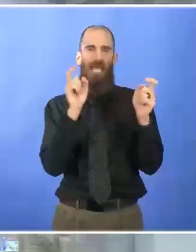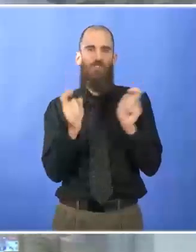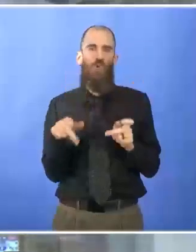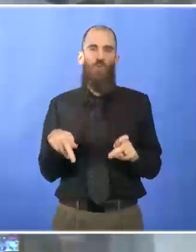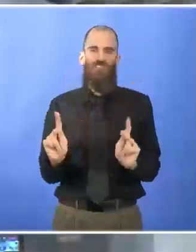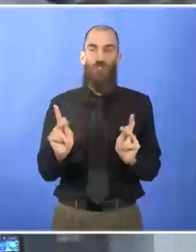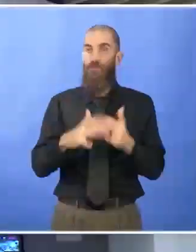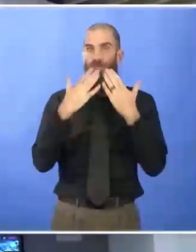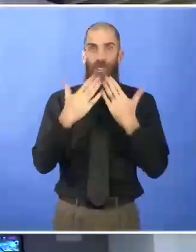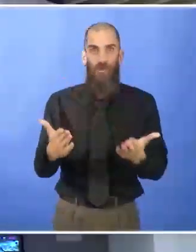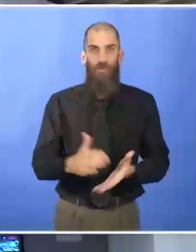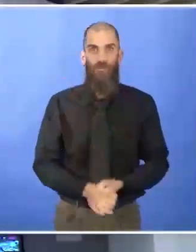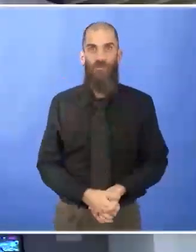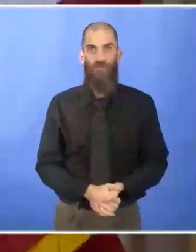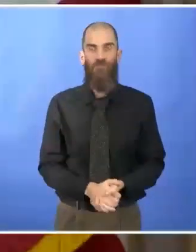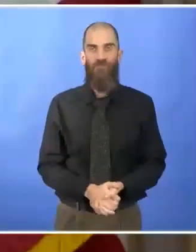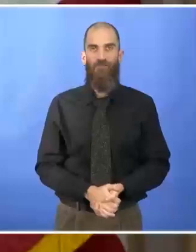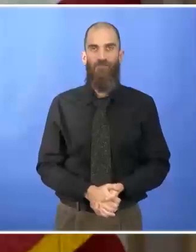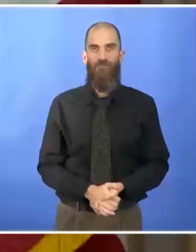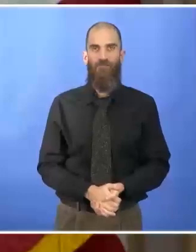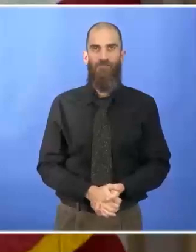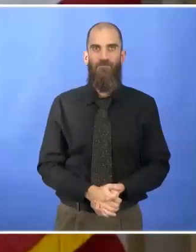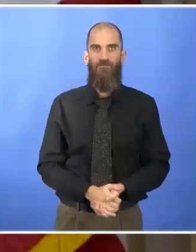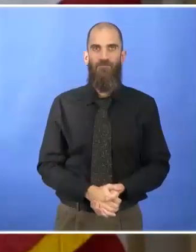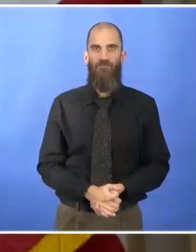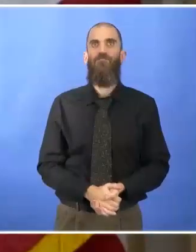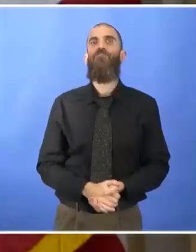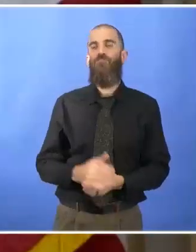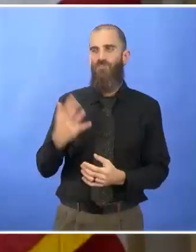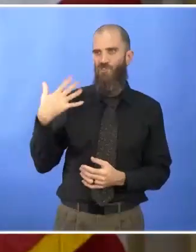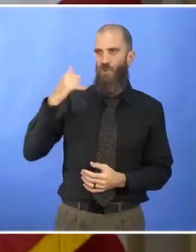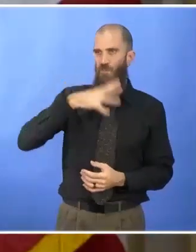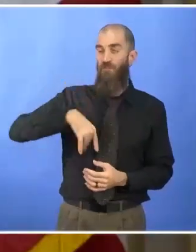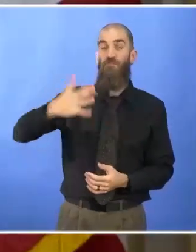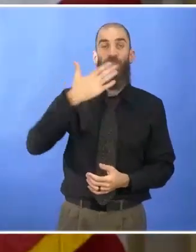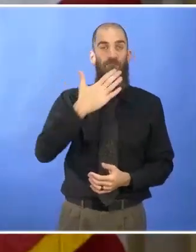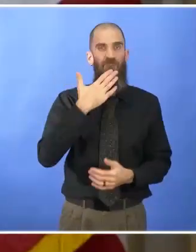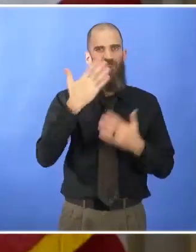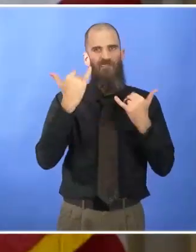THANK YOU. WE WILL HEAR COMMENTS FROM THE BENCH. COMMISSIONER CARR?